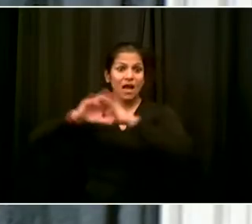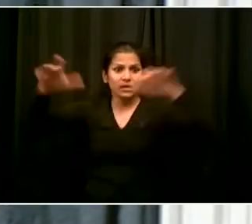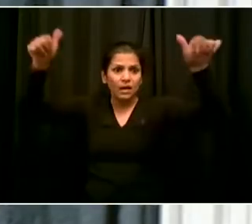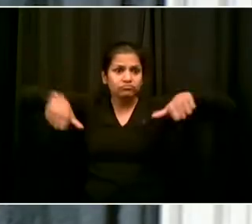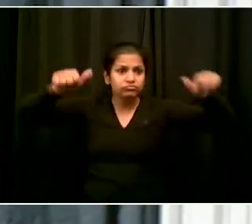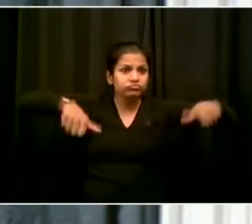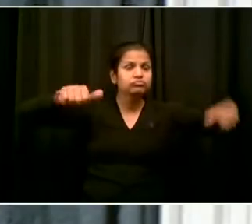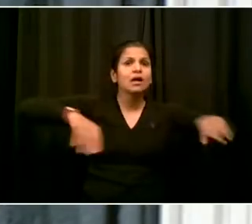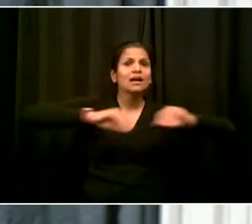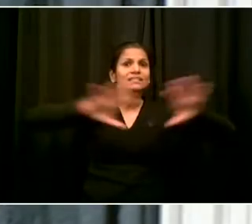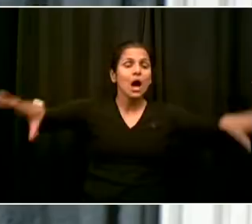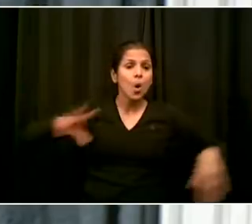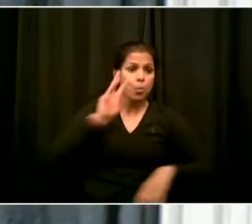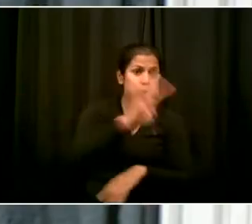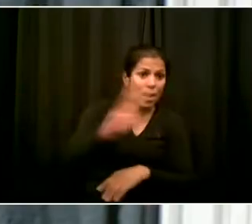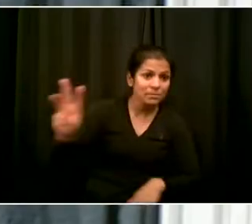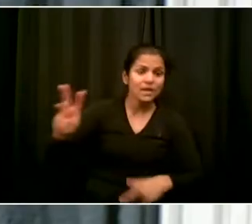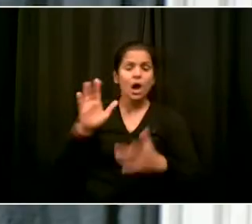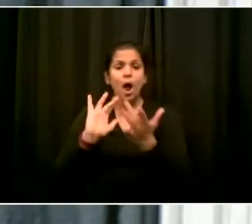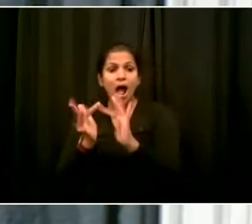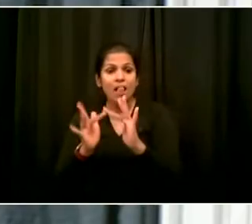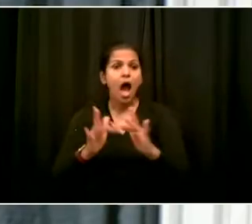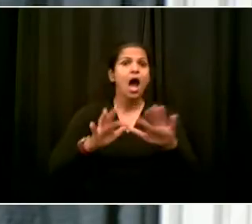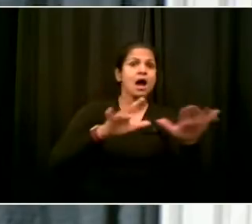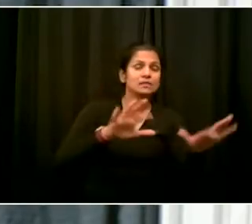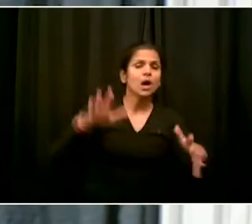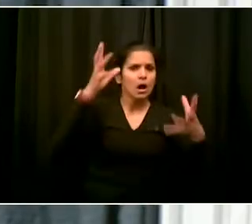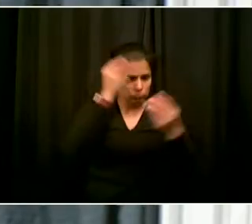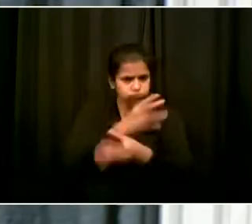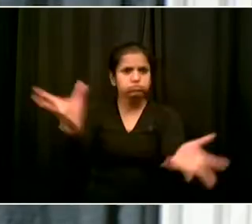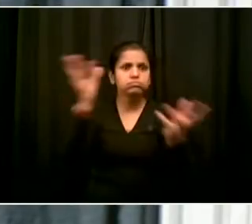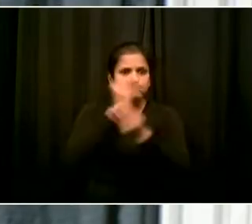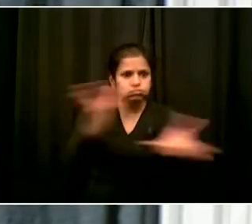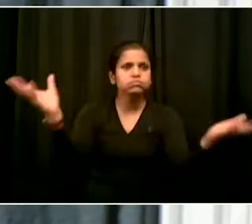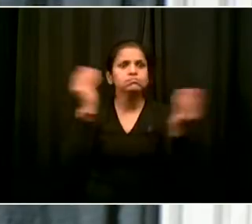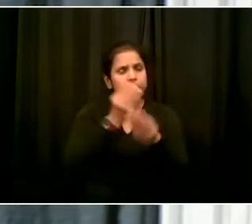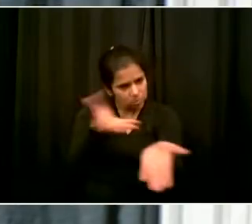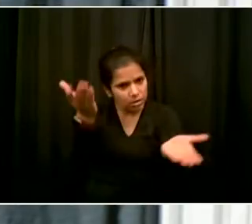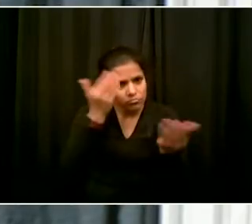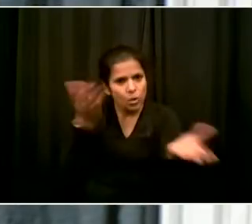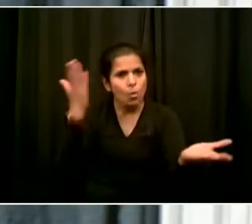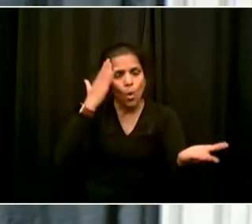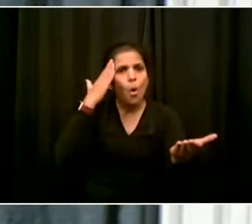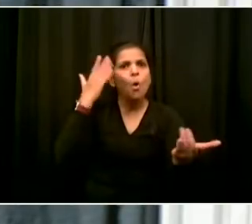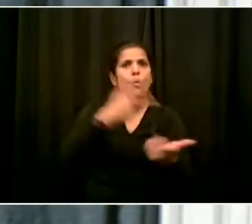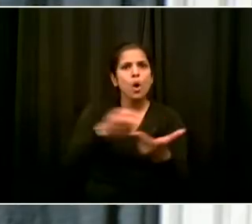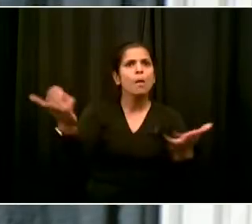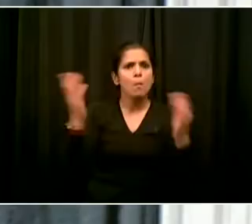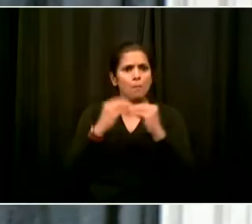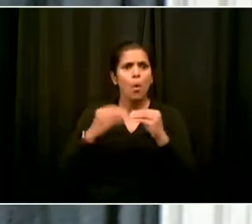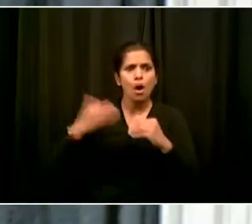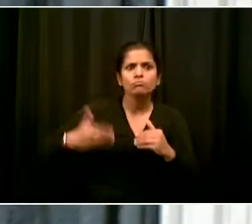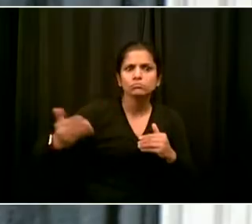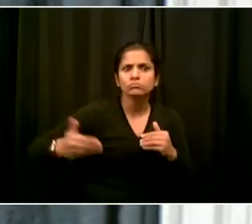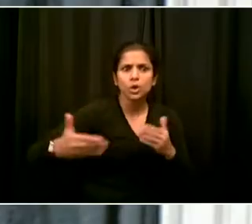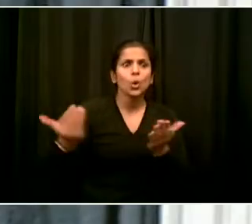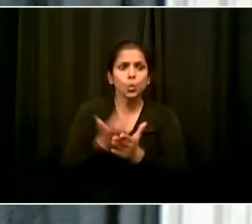FORUMS, MEDIA AVAILABILITIES, AD CAMPAIGGNS AND SOCIAL MEDIA. AS IMPORTANT AS SHARING INFORMATION IS, MY C COMMITMENTS ALSO TO LISTEN TO OUR COMMUNITY